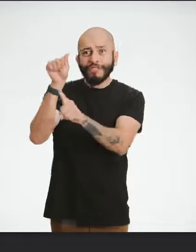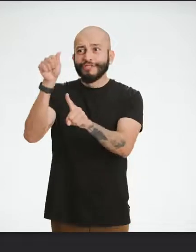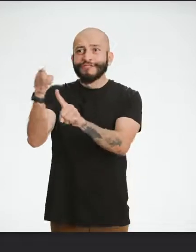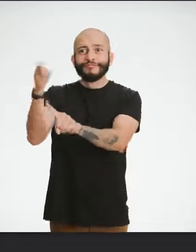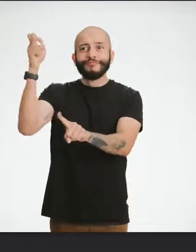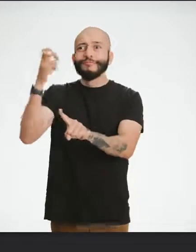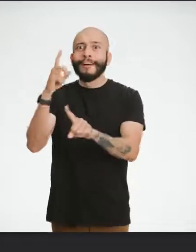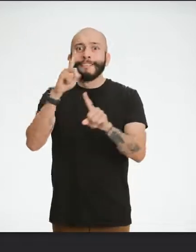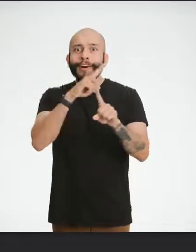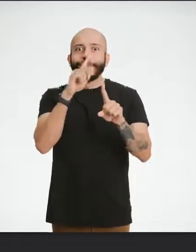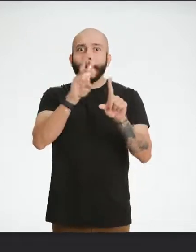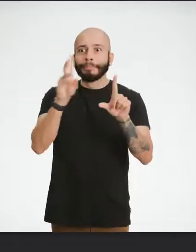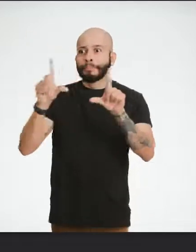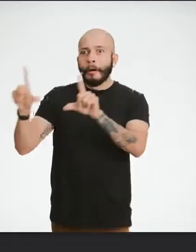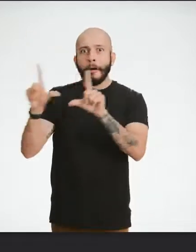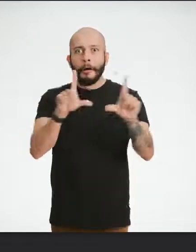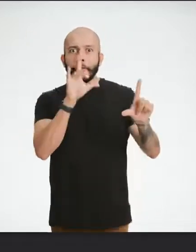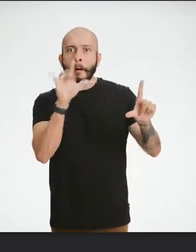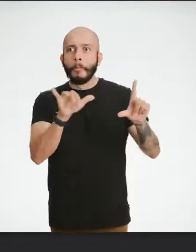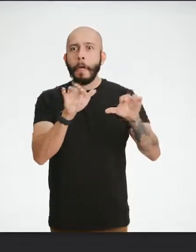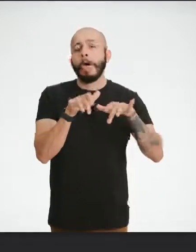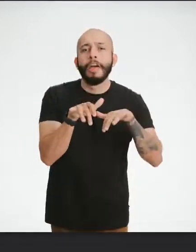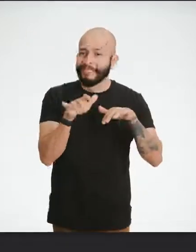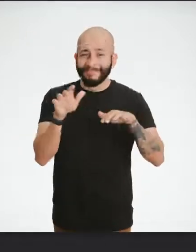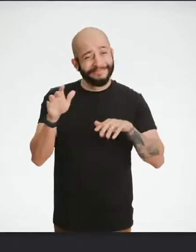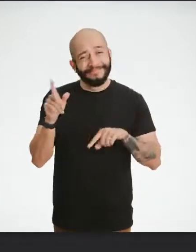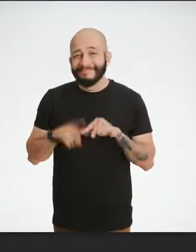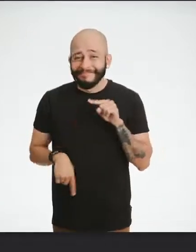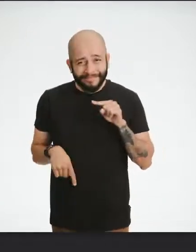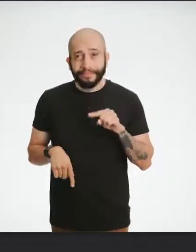never be tricked into using their passkey on the wrong website.